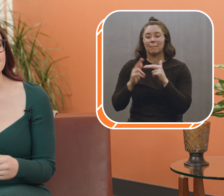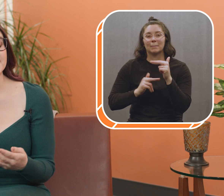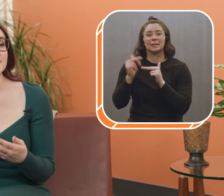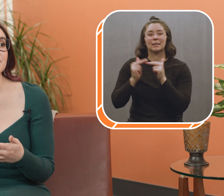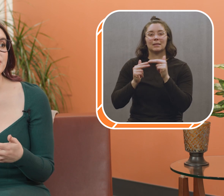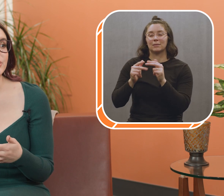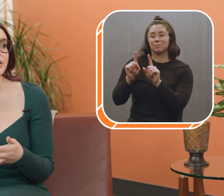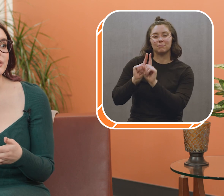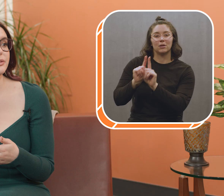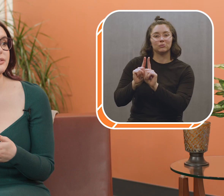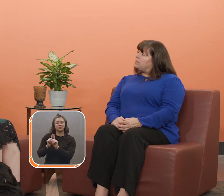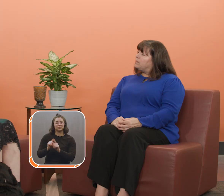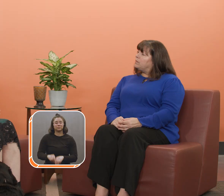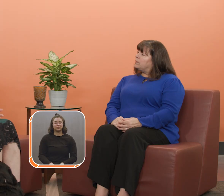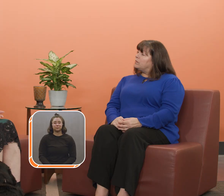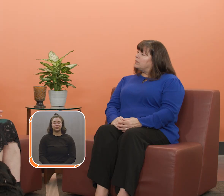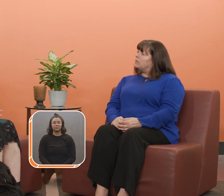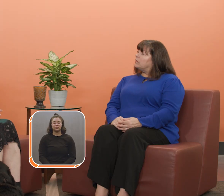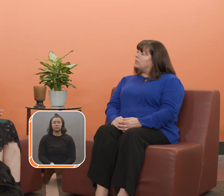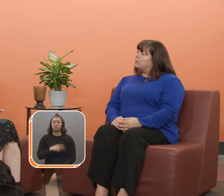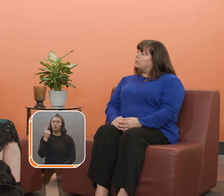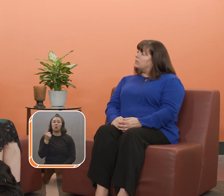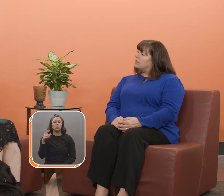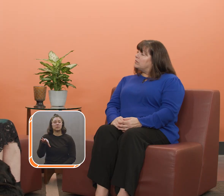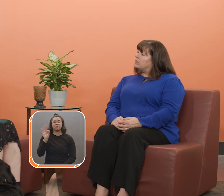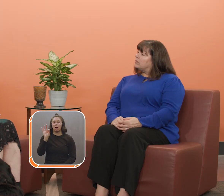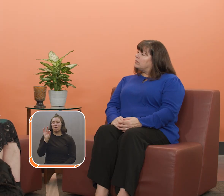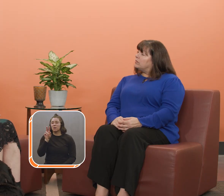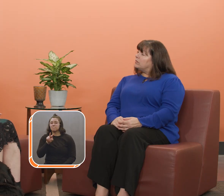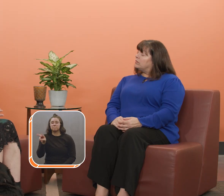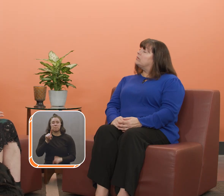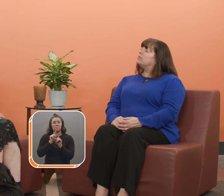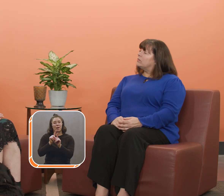great to let them mentor you. I would say to always find mentors along the way,